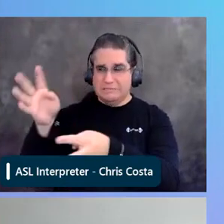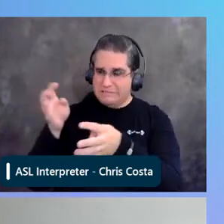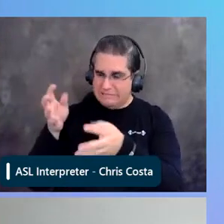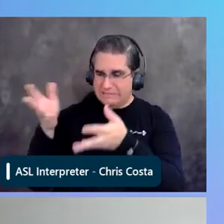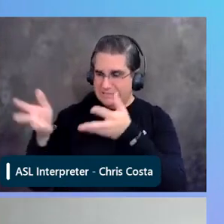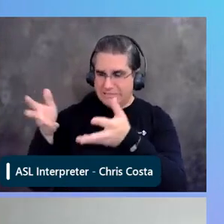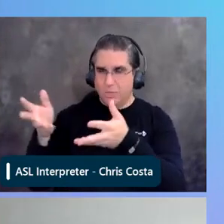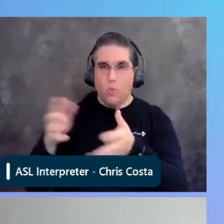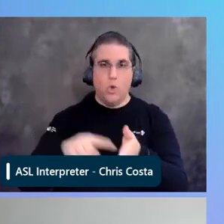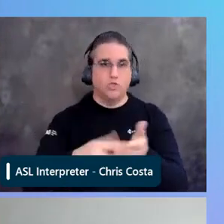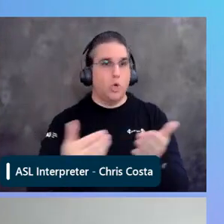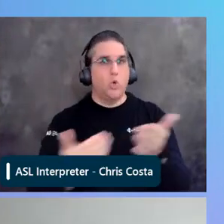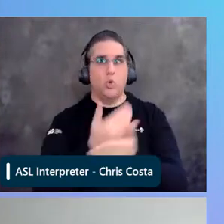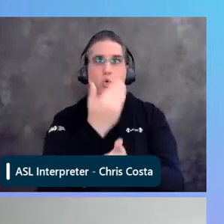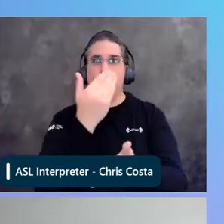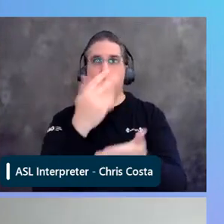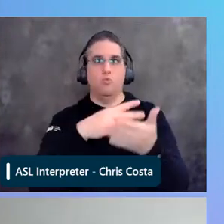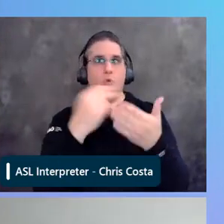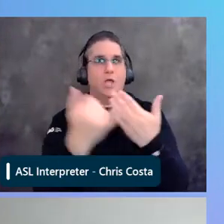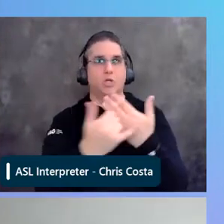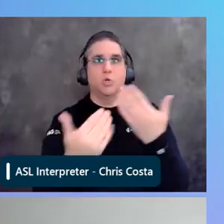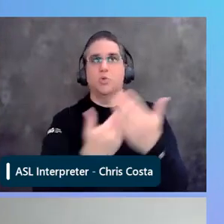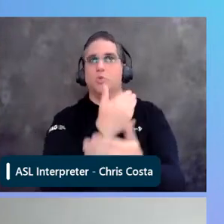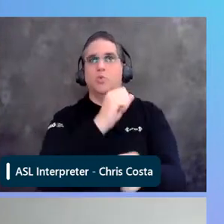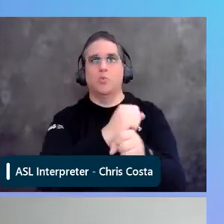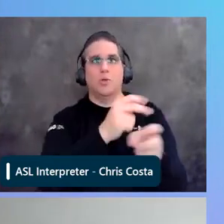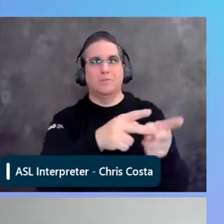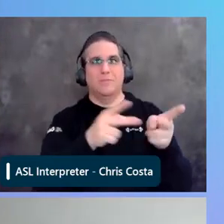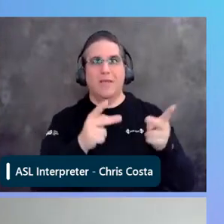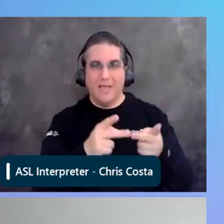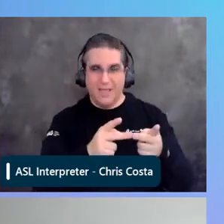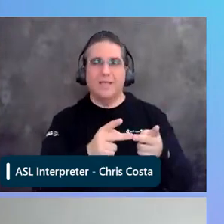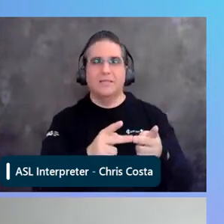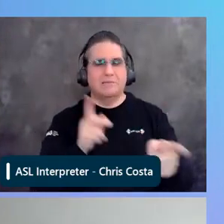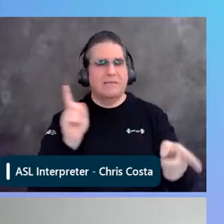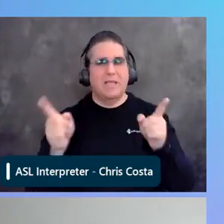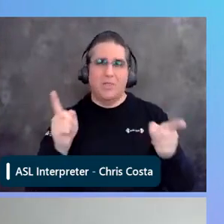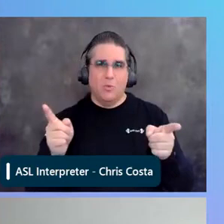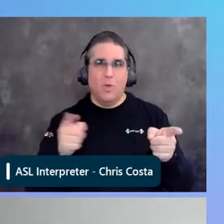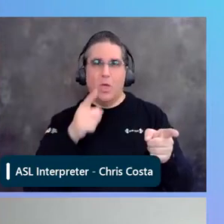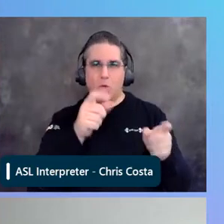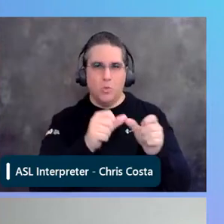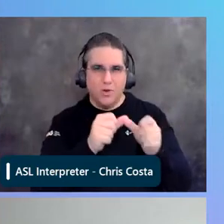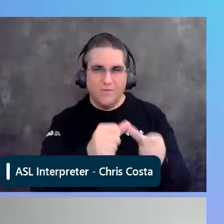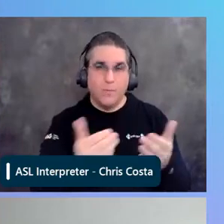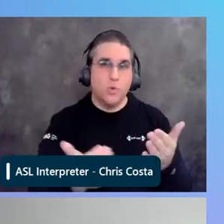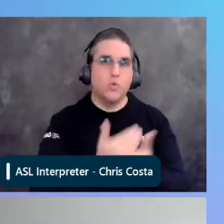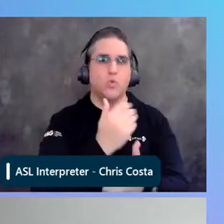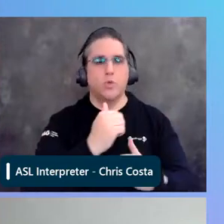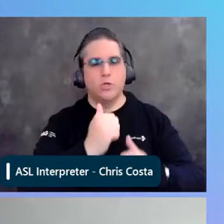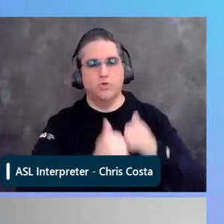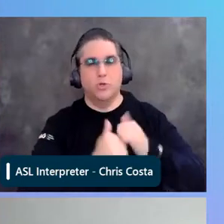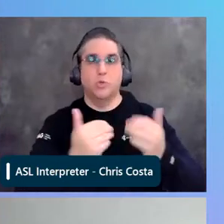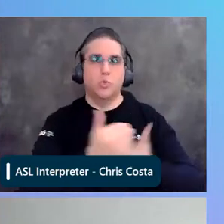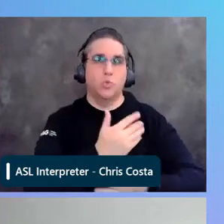and, you know, as you develop structure and patterns, GitHub